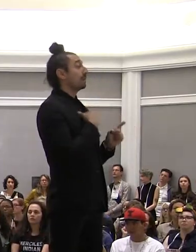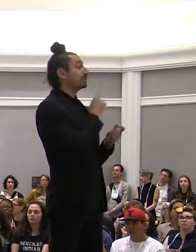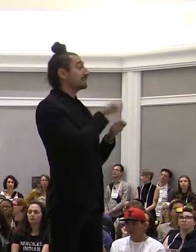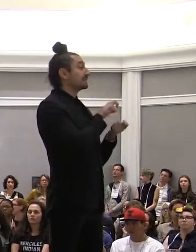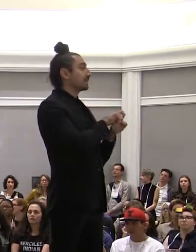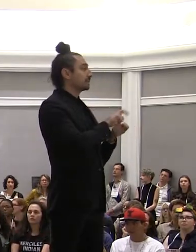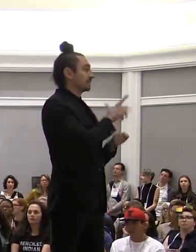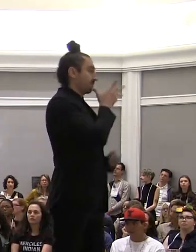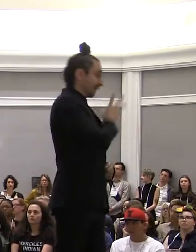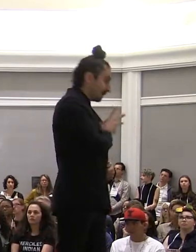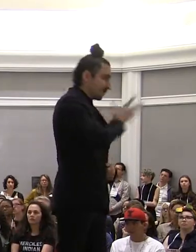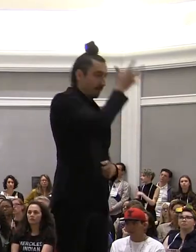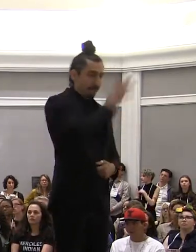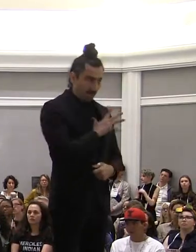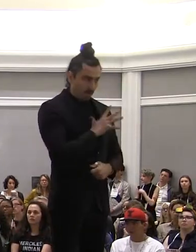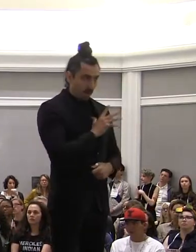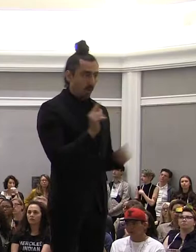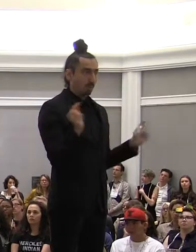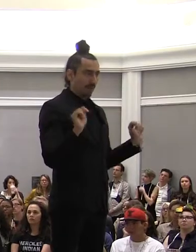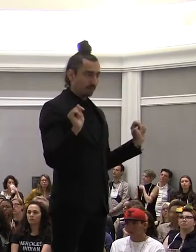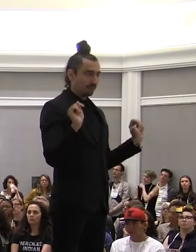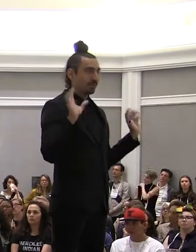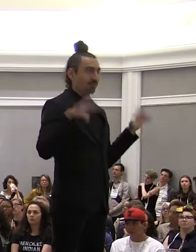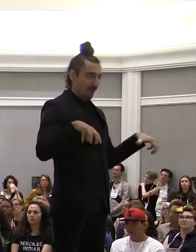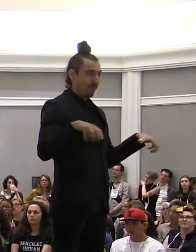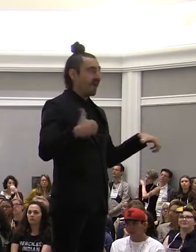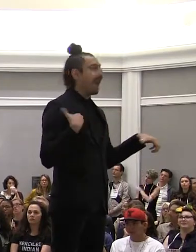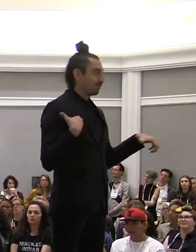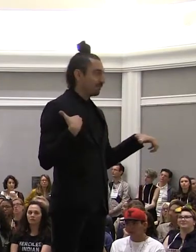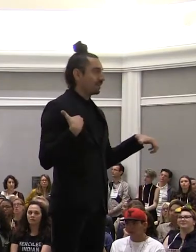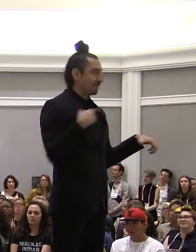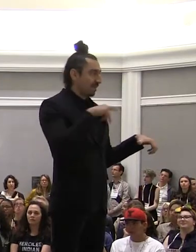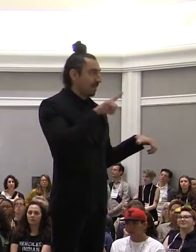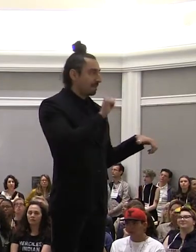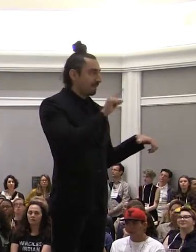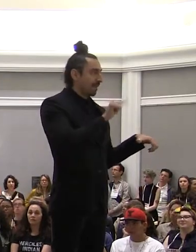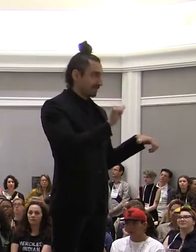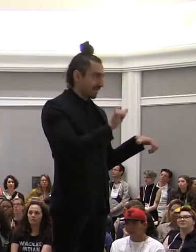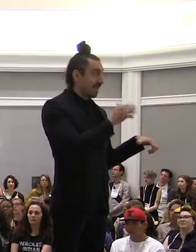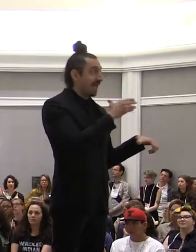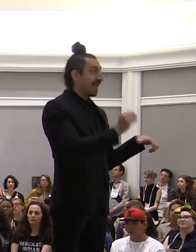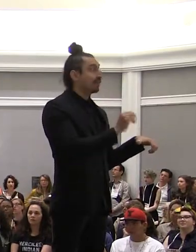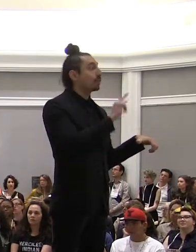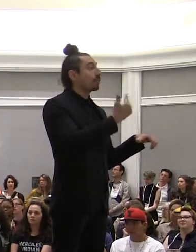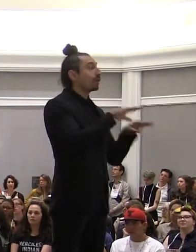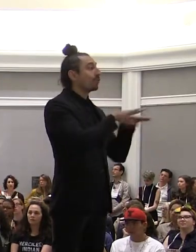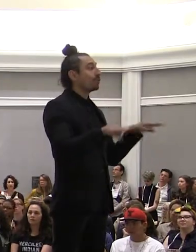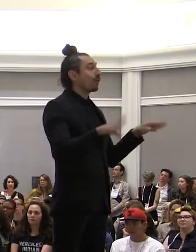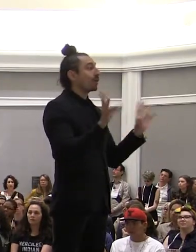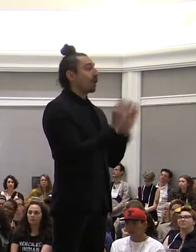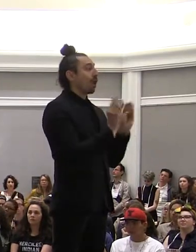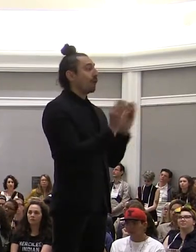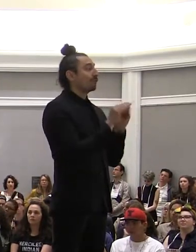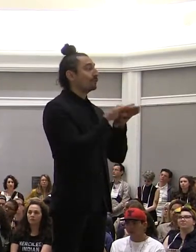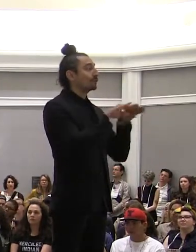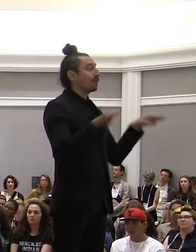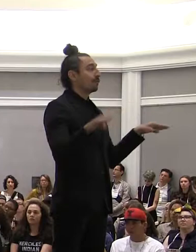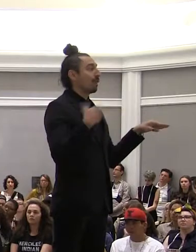or sometimes called plaza level we'll get to that later, and on the third floor conference level. So there are single stall restrooms on nearly every floor